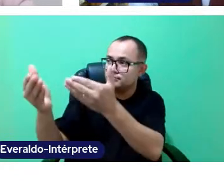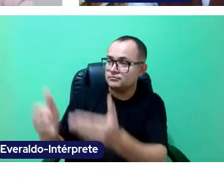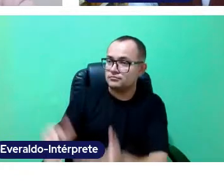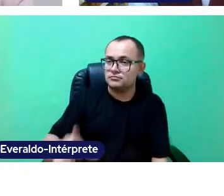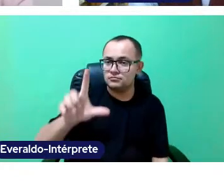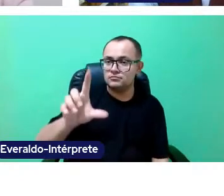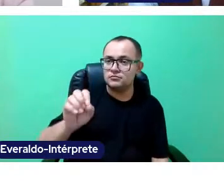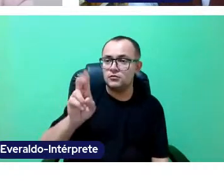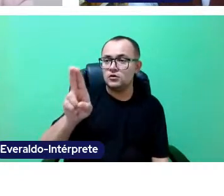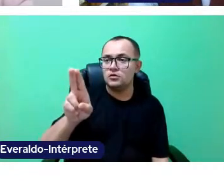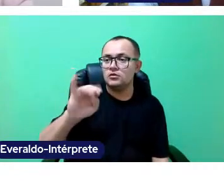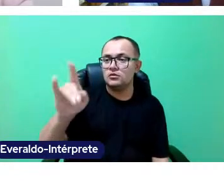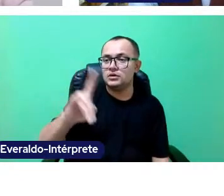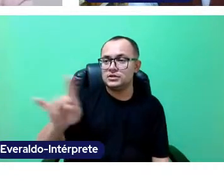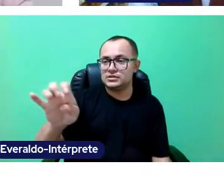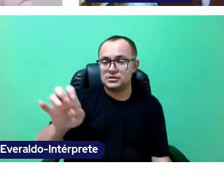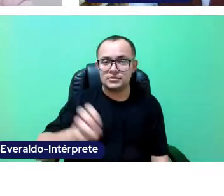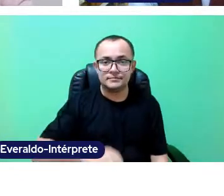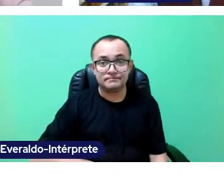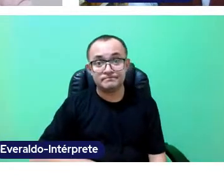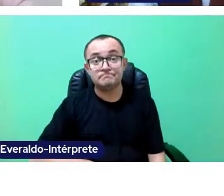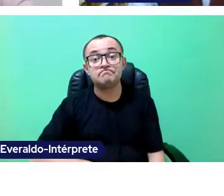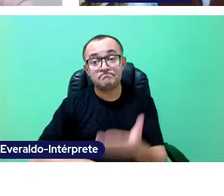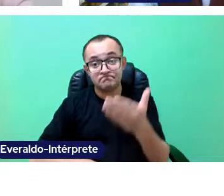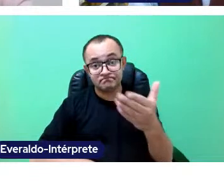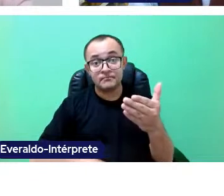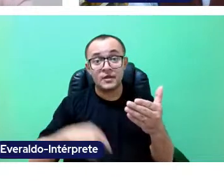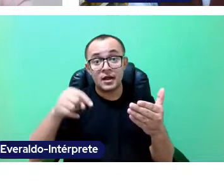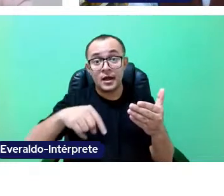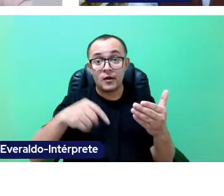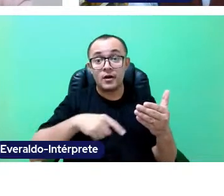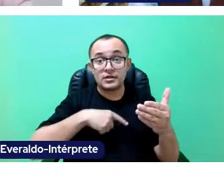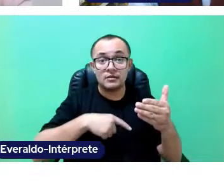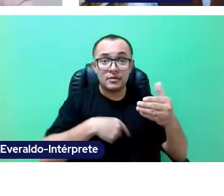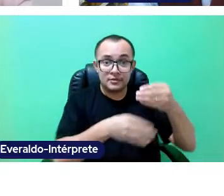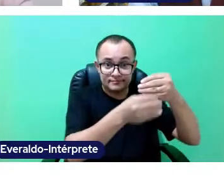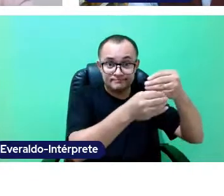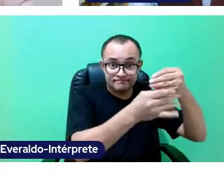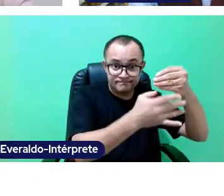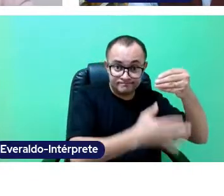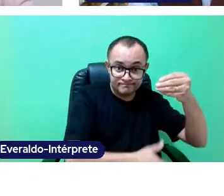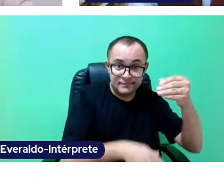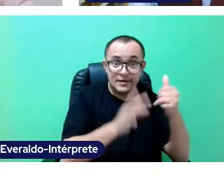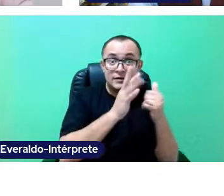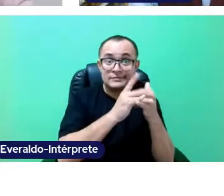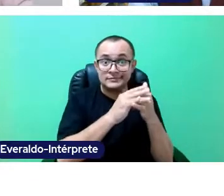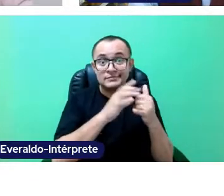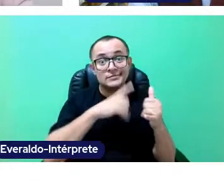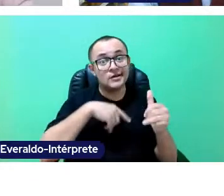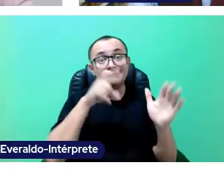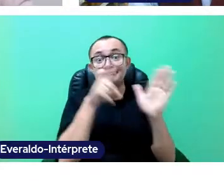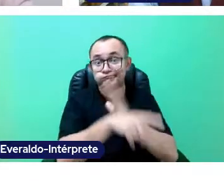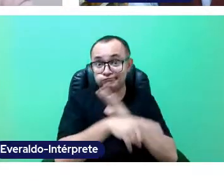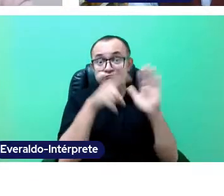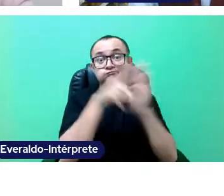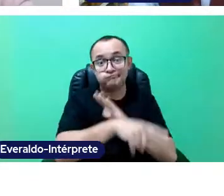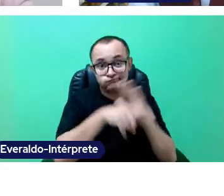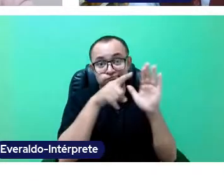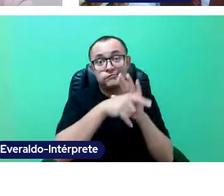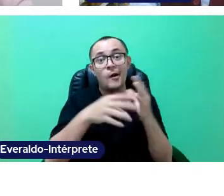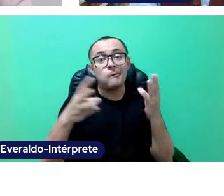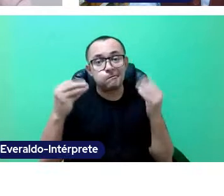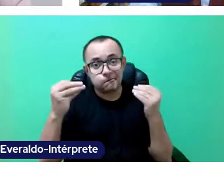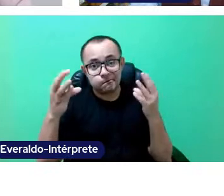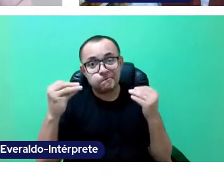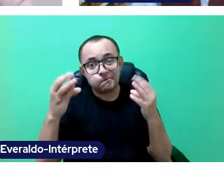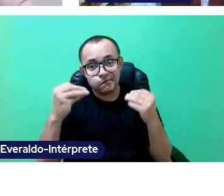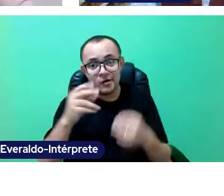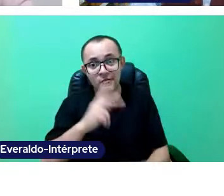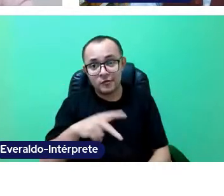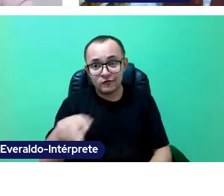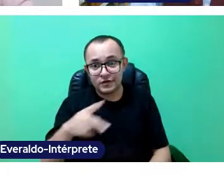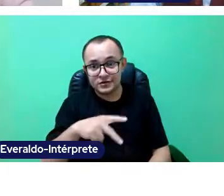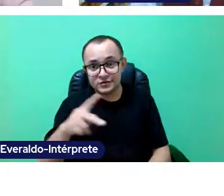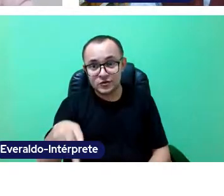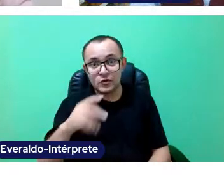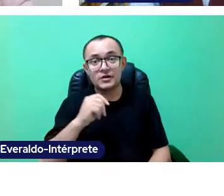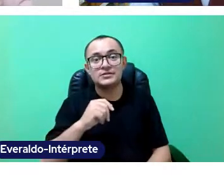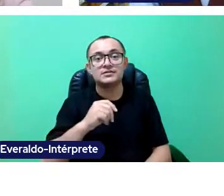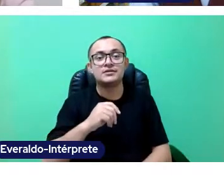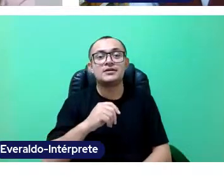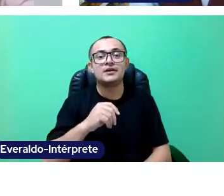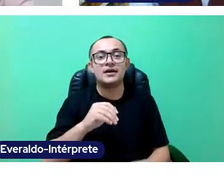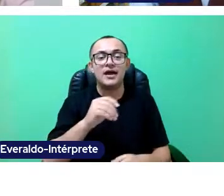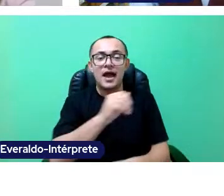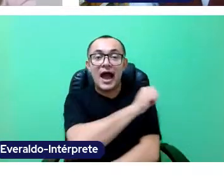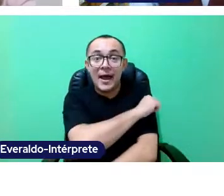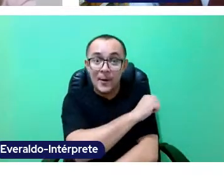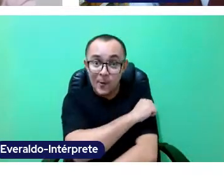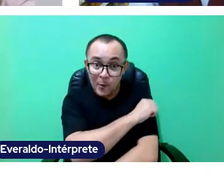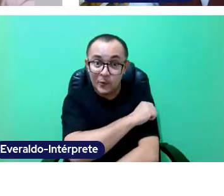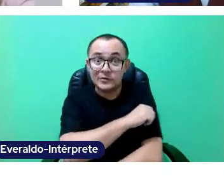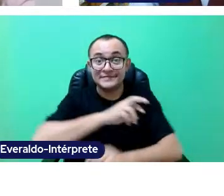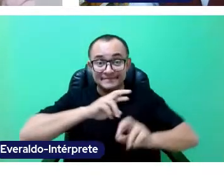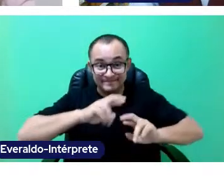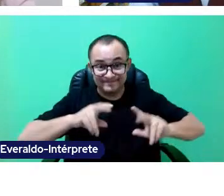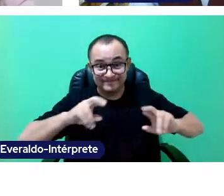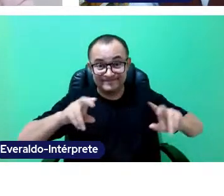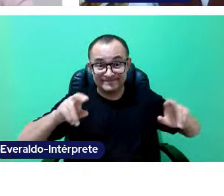Ok; I was just taking a look at the chatbox here and we have a lot of questions, from teachers and students alike. One that has showed up a lot